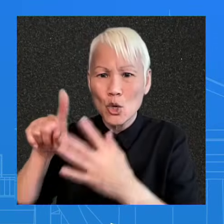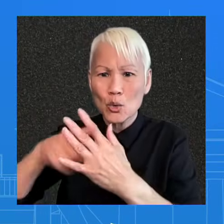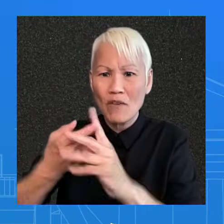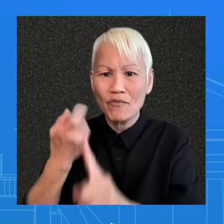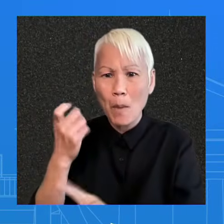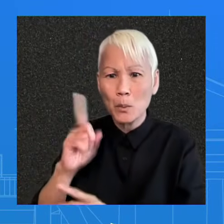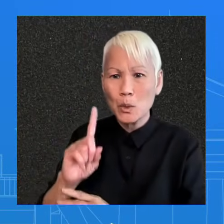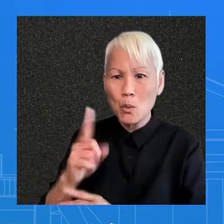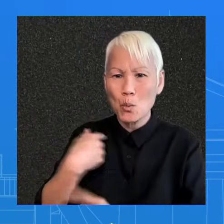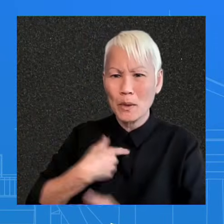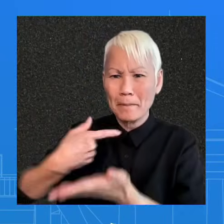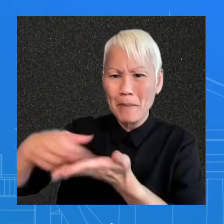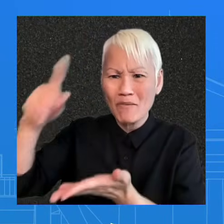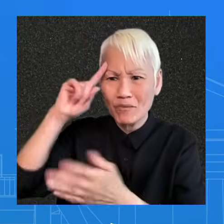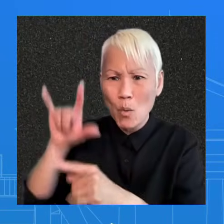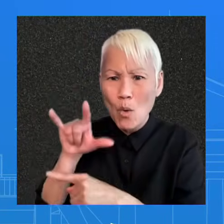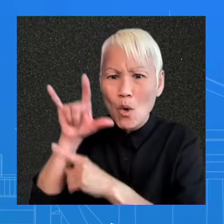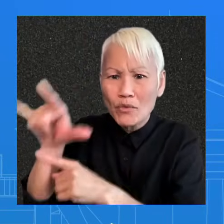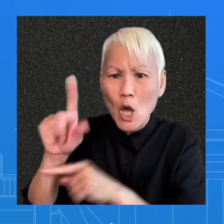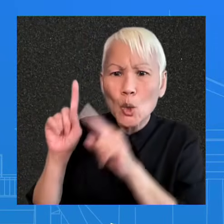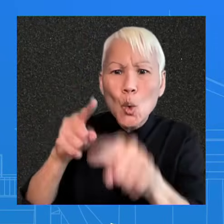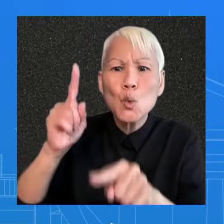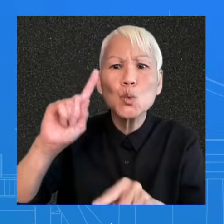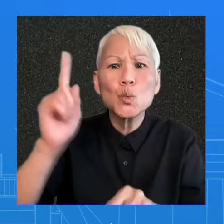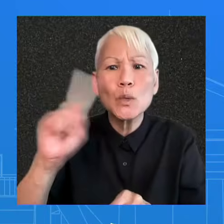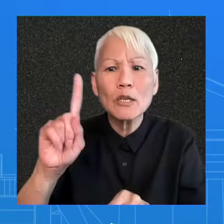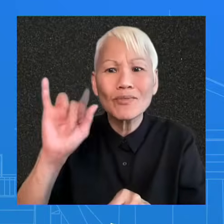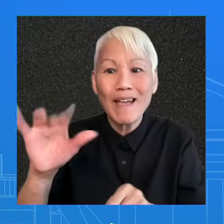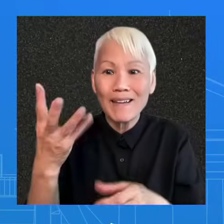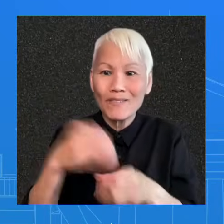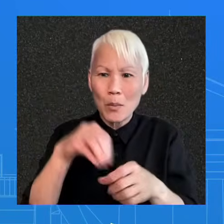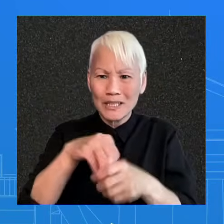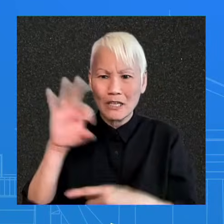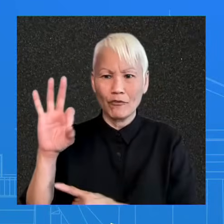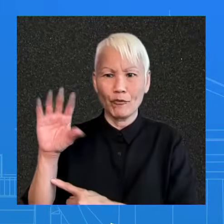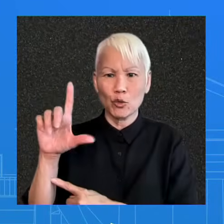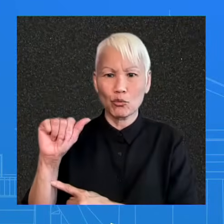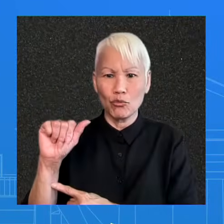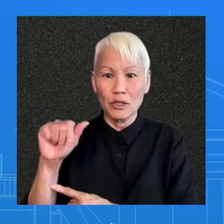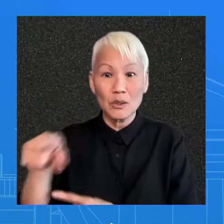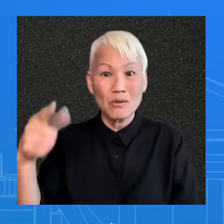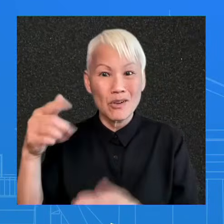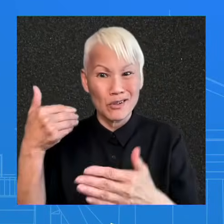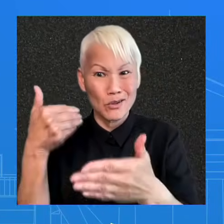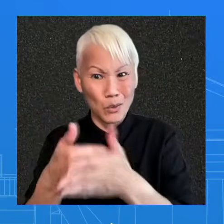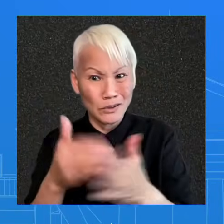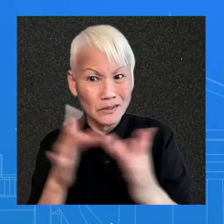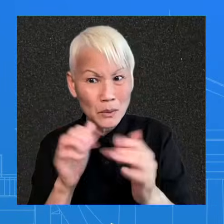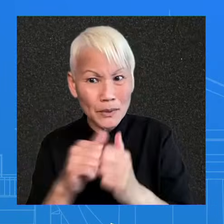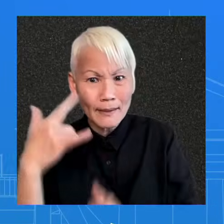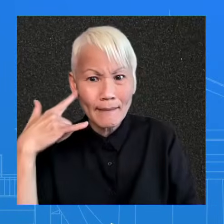Are you in close touch with the California authorities? And do you have any initial findings now? Ms. Jean-Pierre: So, yes, we are in close touch